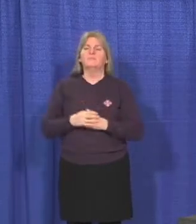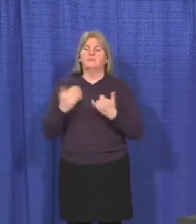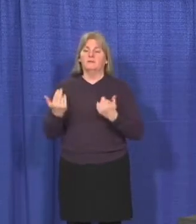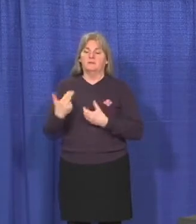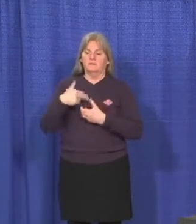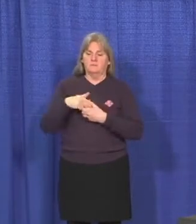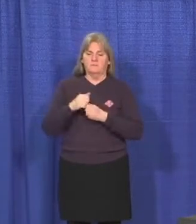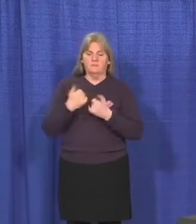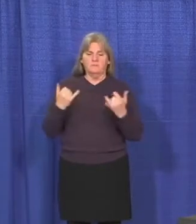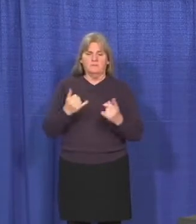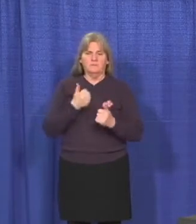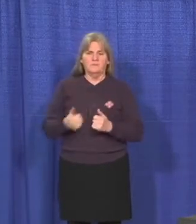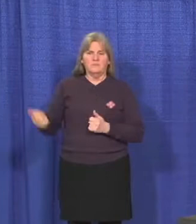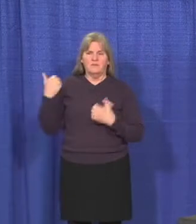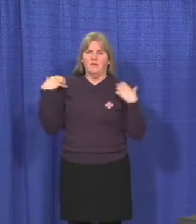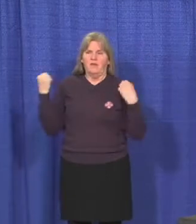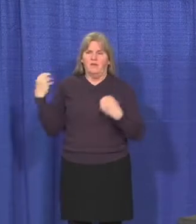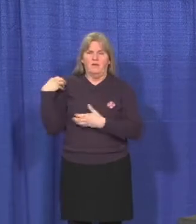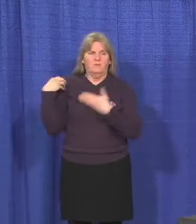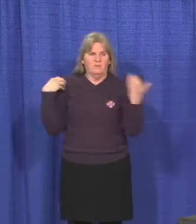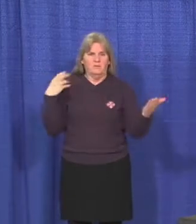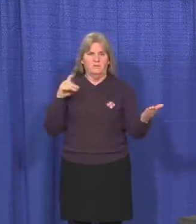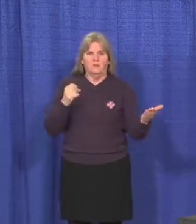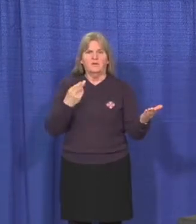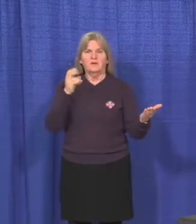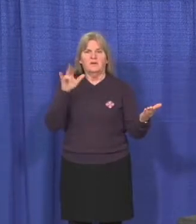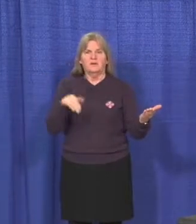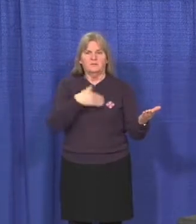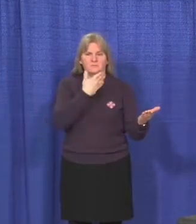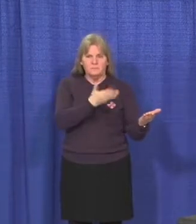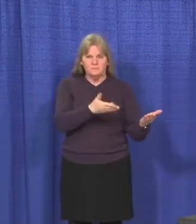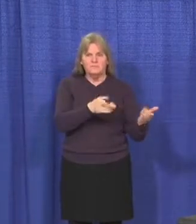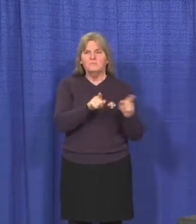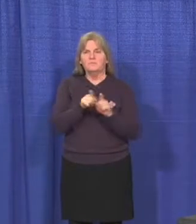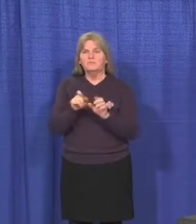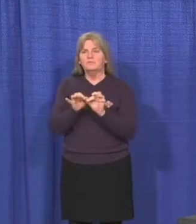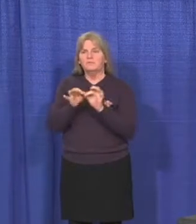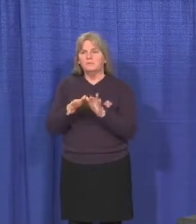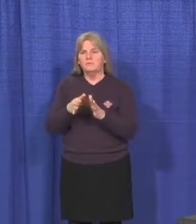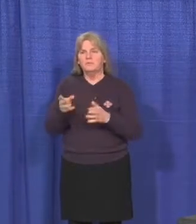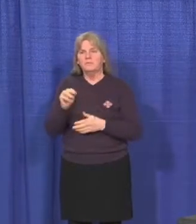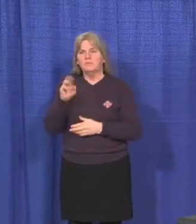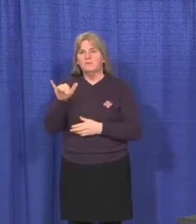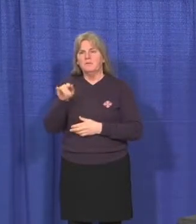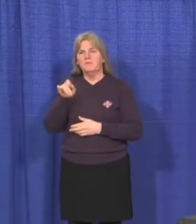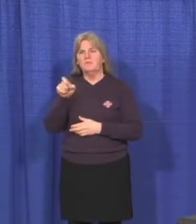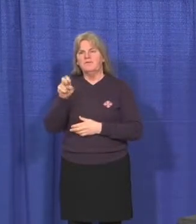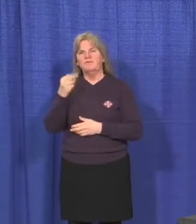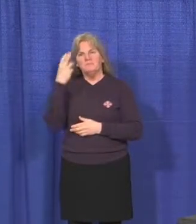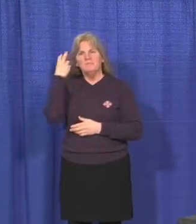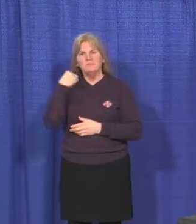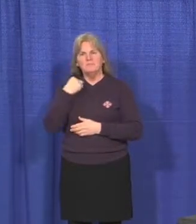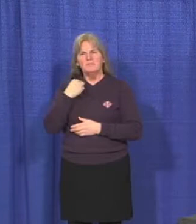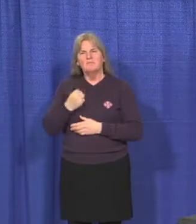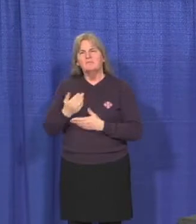Joining us today are the Chief Medical Officer of Health Doctor Brendan Hanley, Mary Tiessen who is doing our sign language